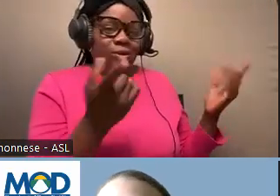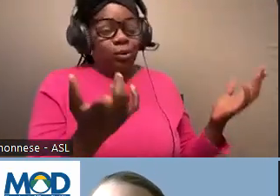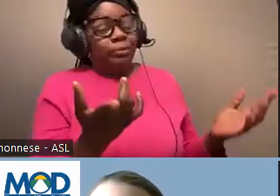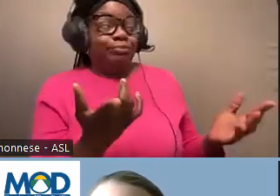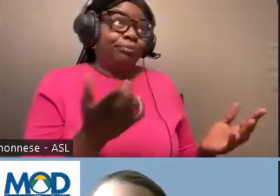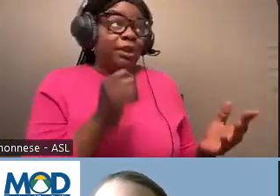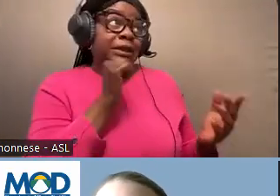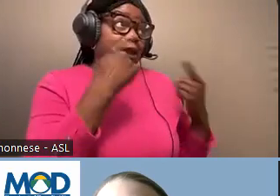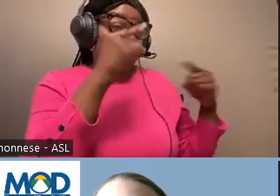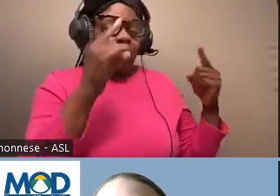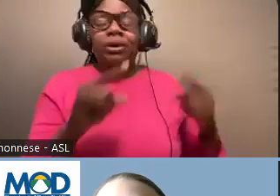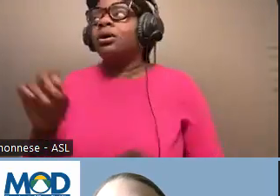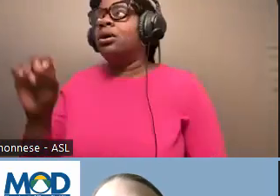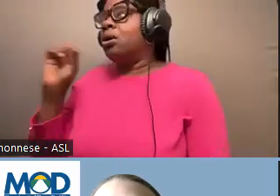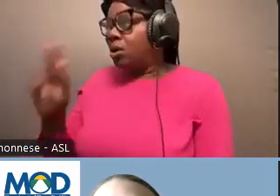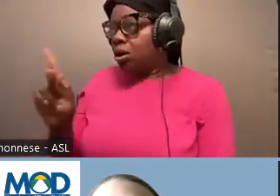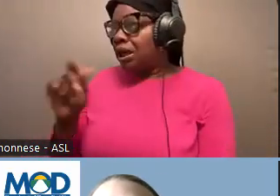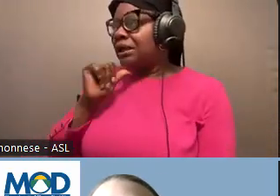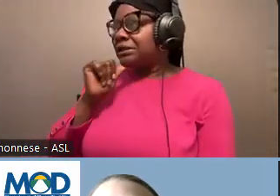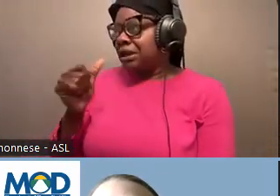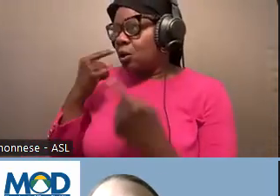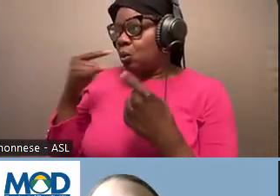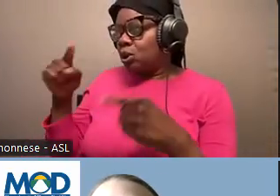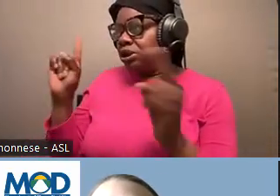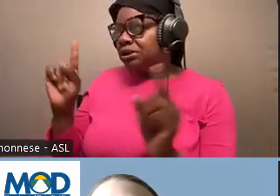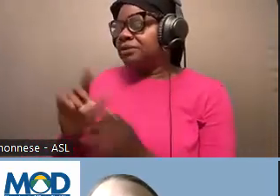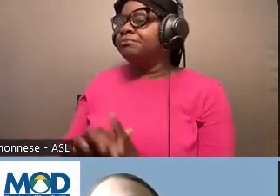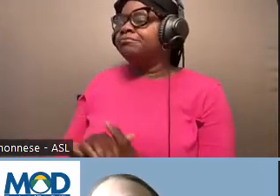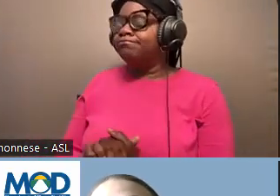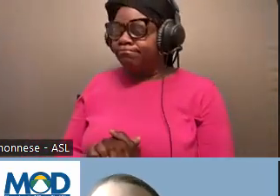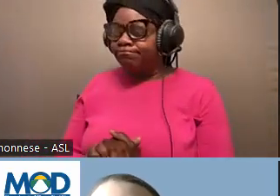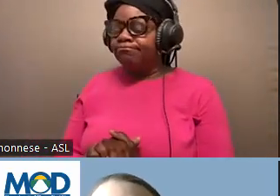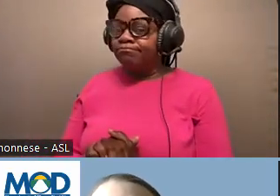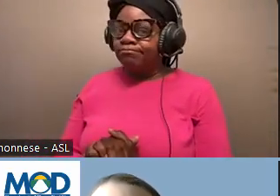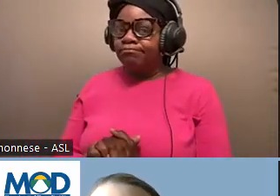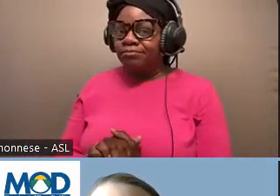It's not working. So, she just need